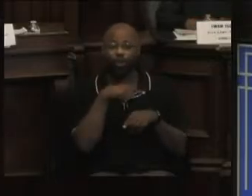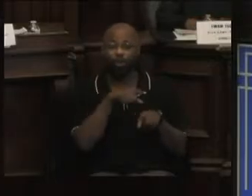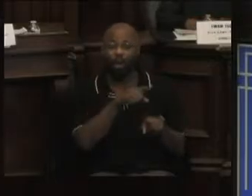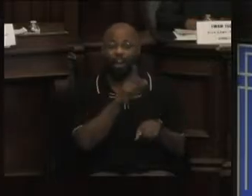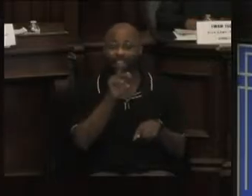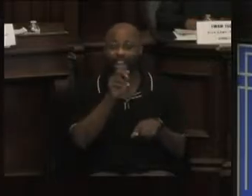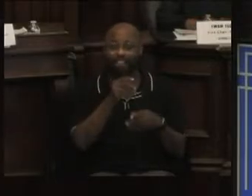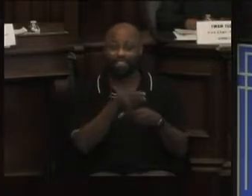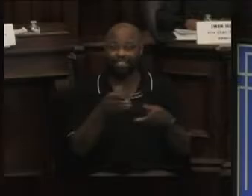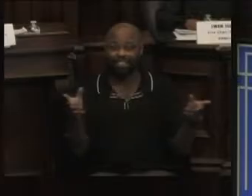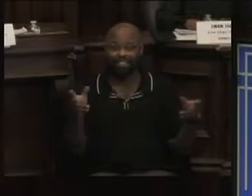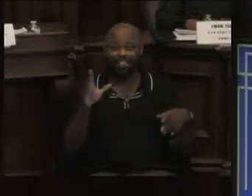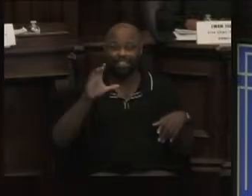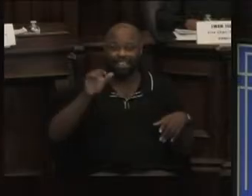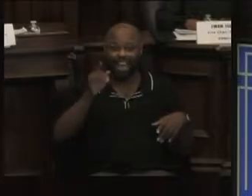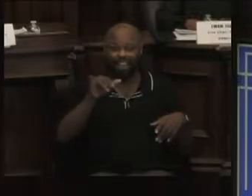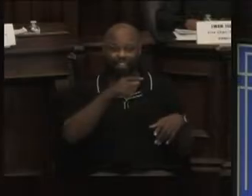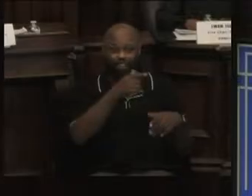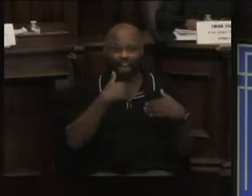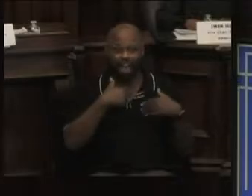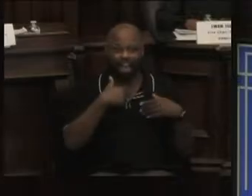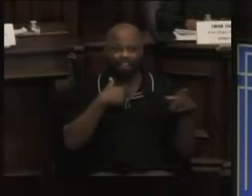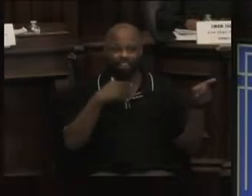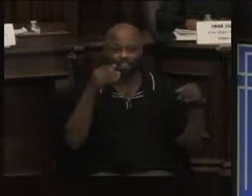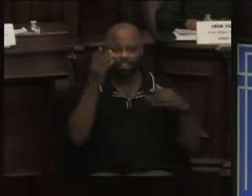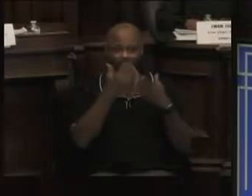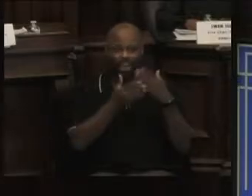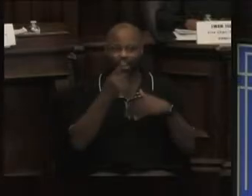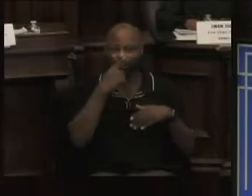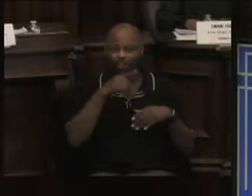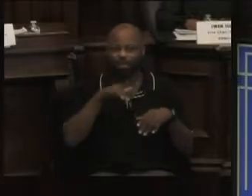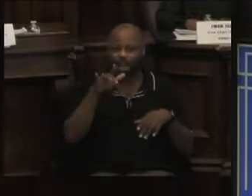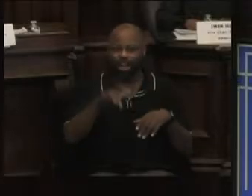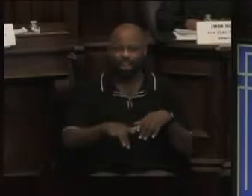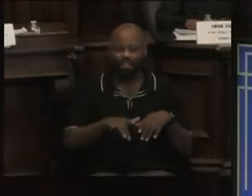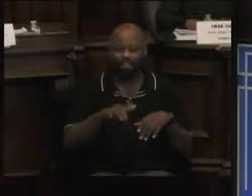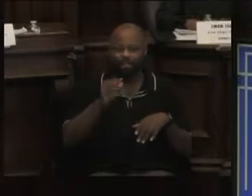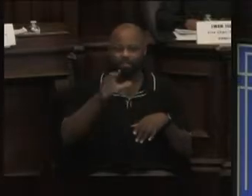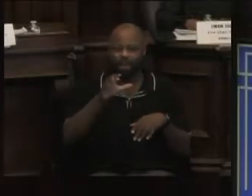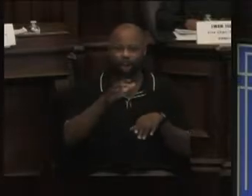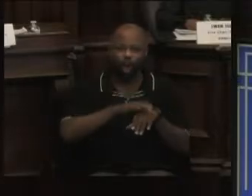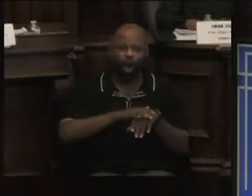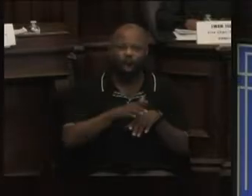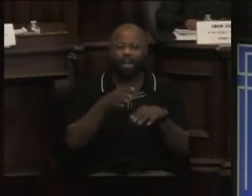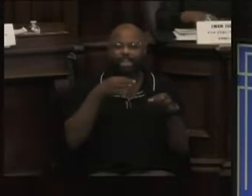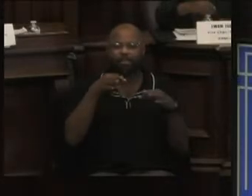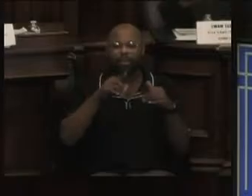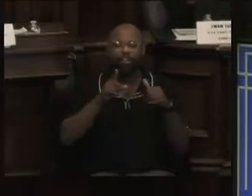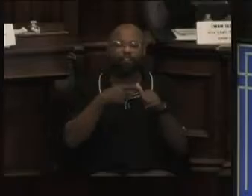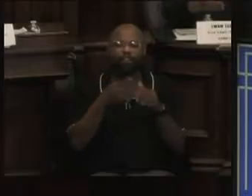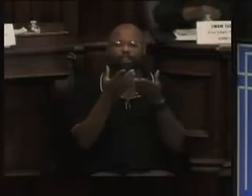issues. And so as Kevin is handing them out, Cathy, you